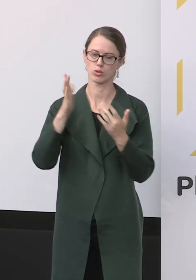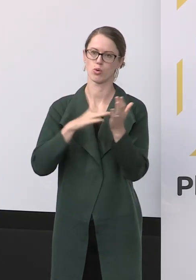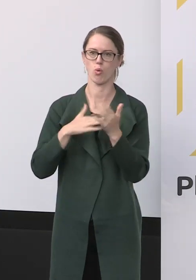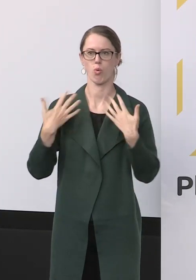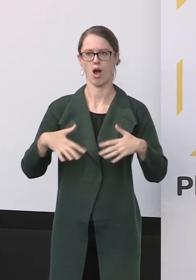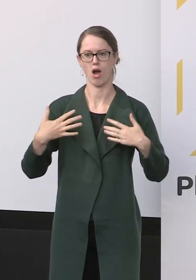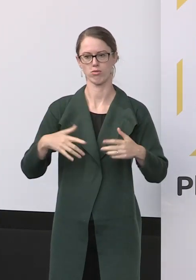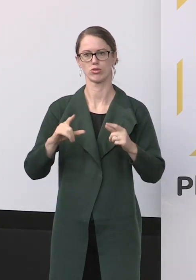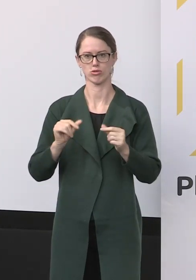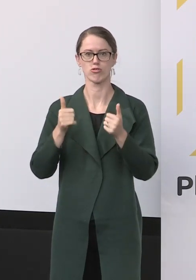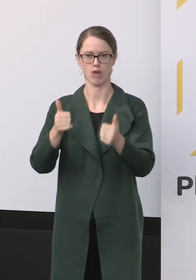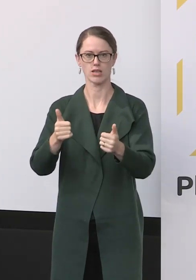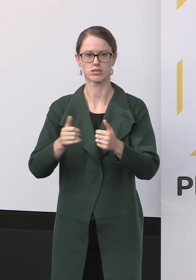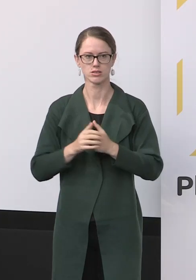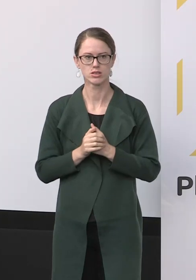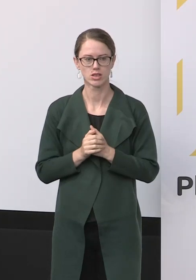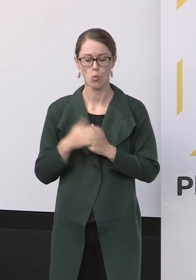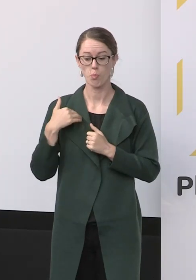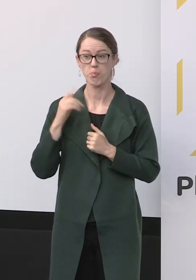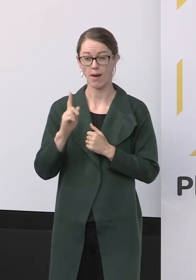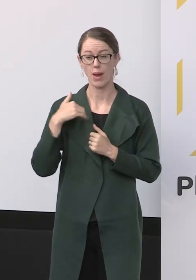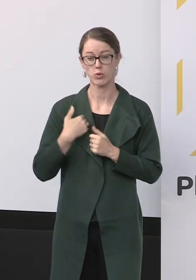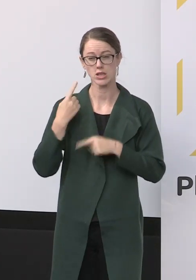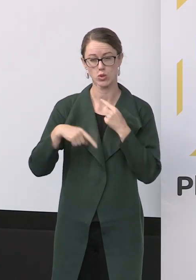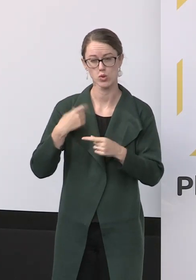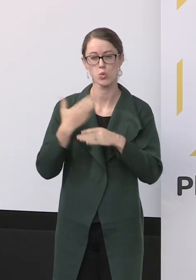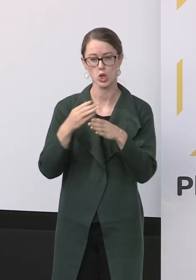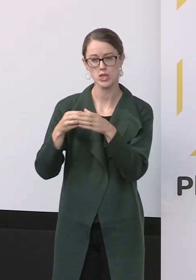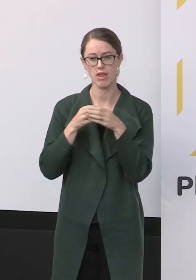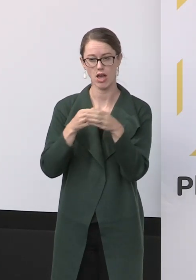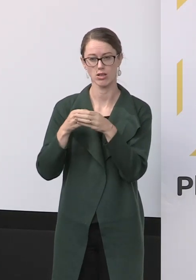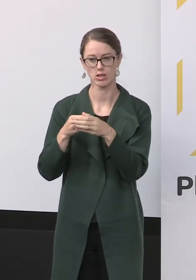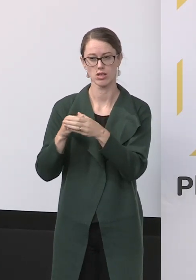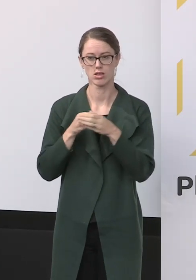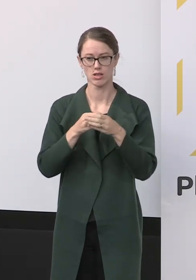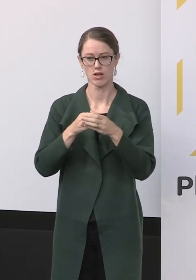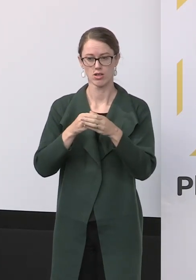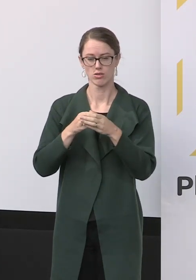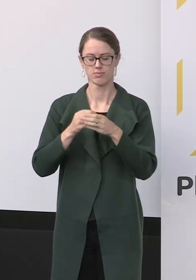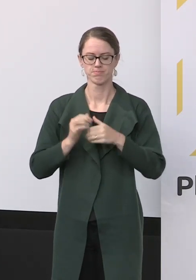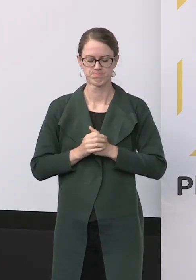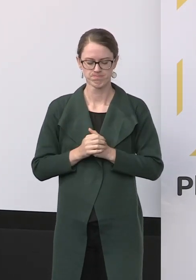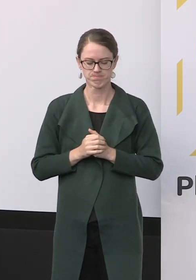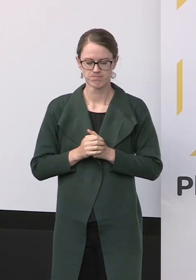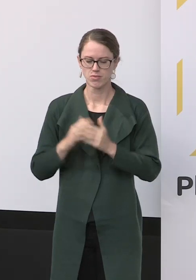numbers today reinforce that New Zealand continues to do well in its efforts against